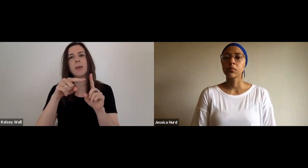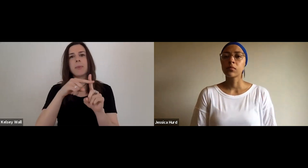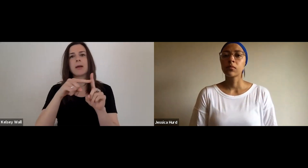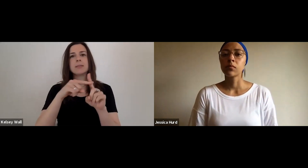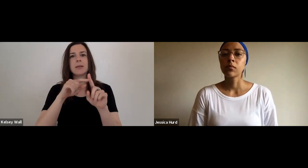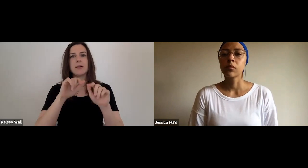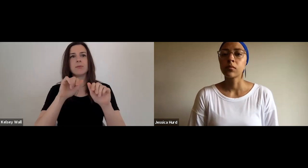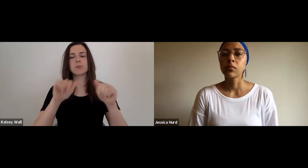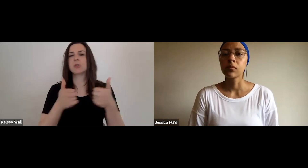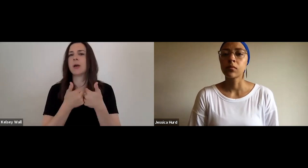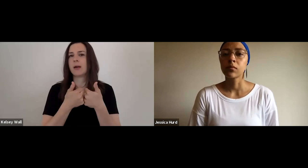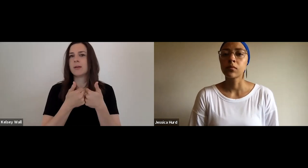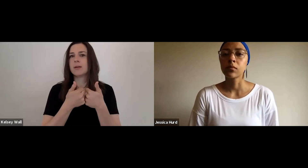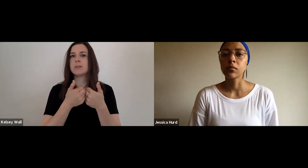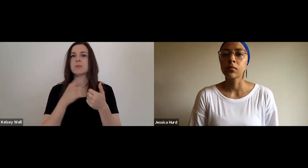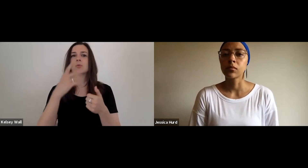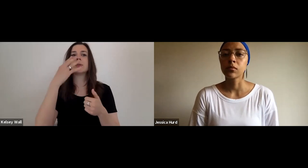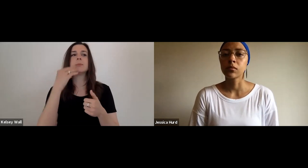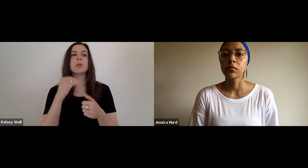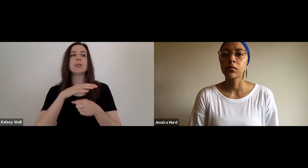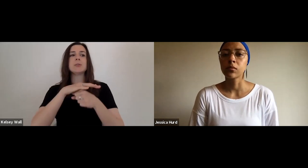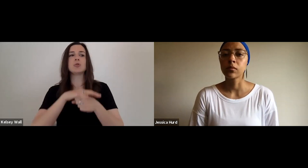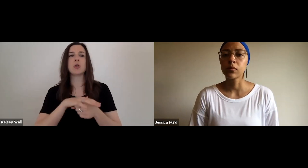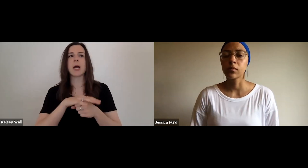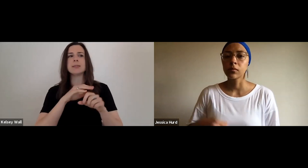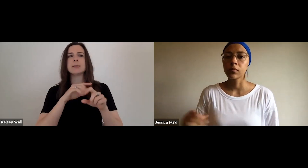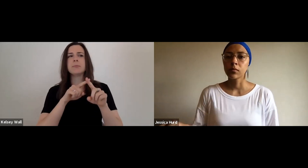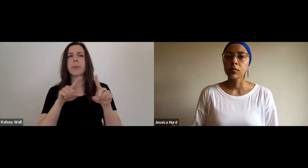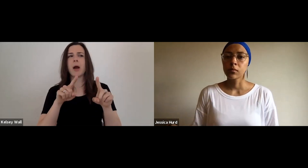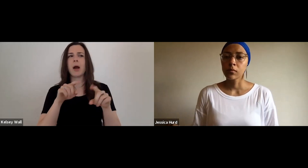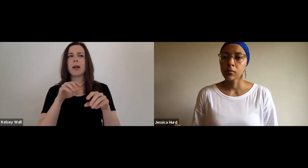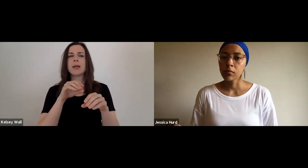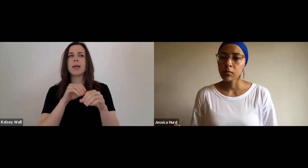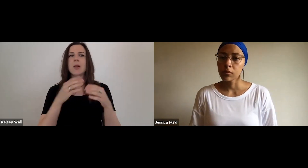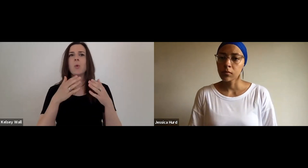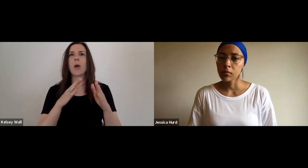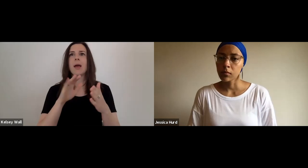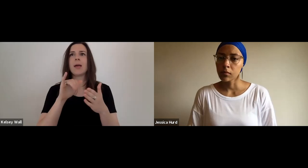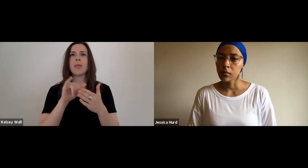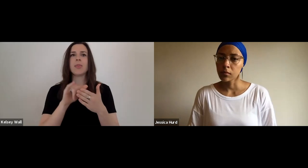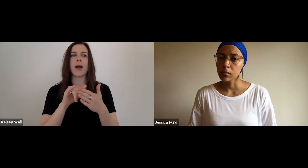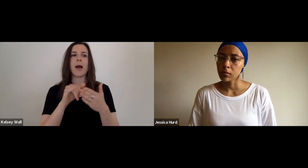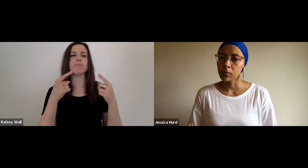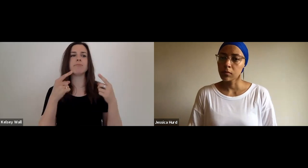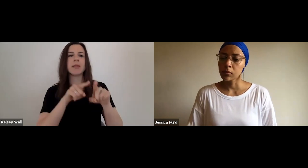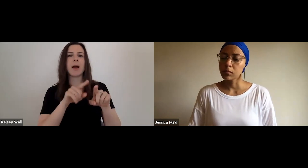Let's say, for example, you have a positive challenge that comes in your life. It's gonna cause you stress,